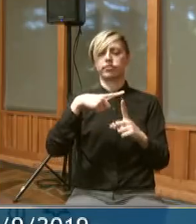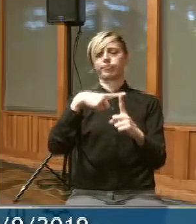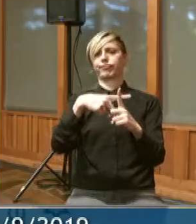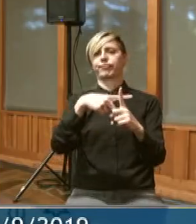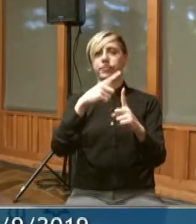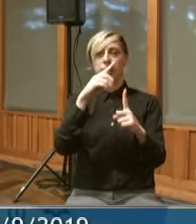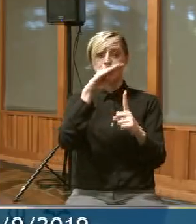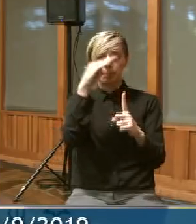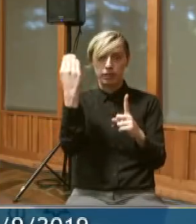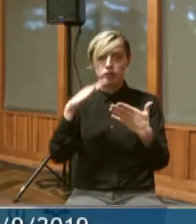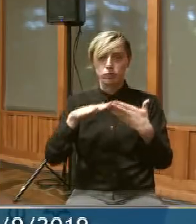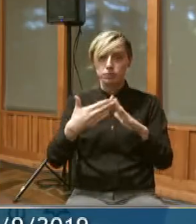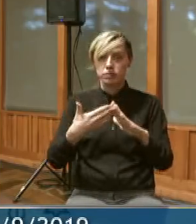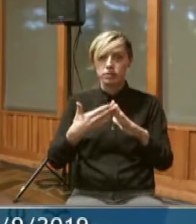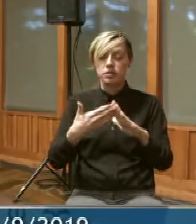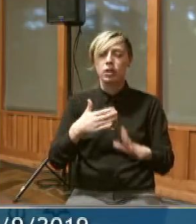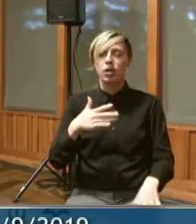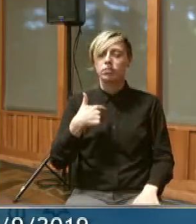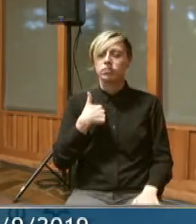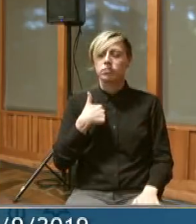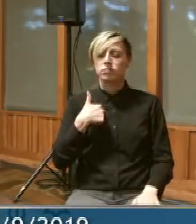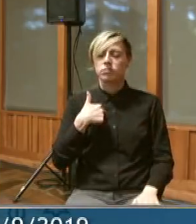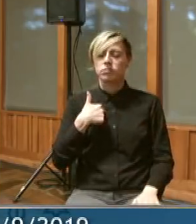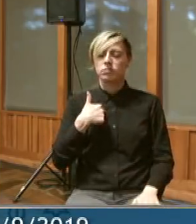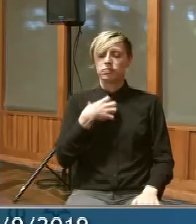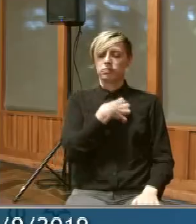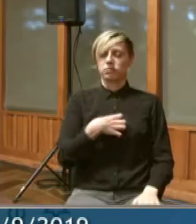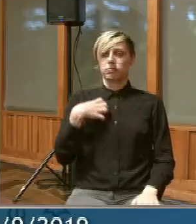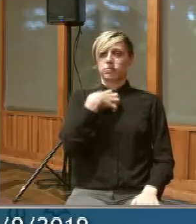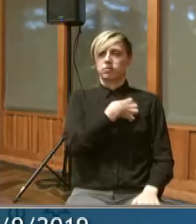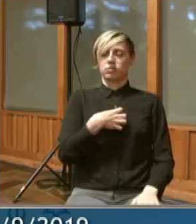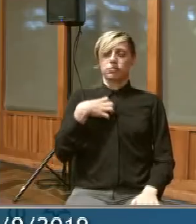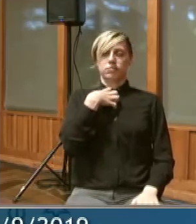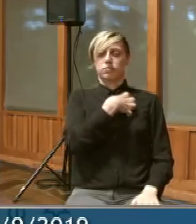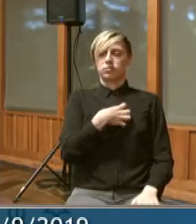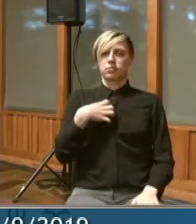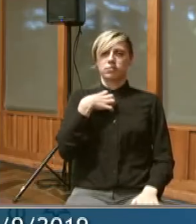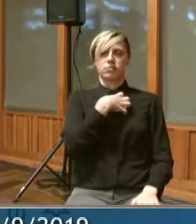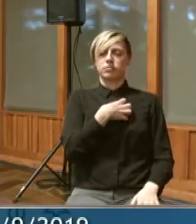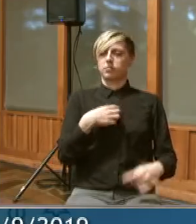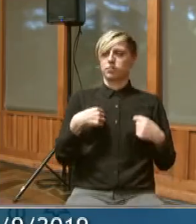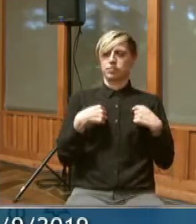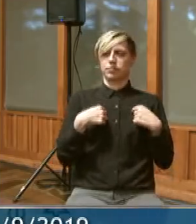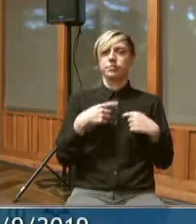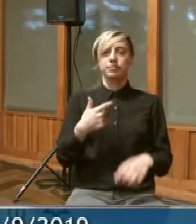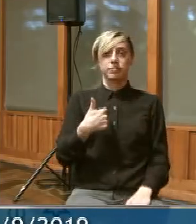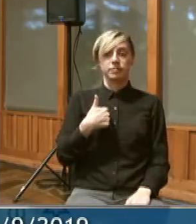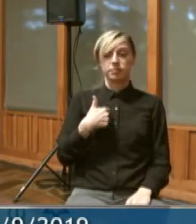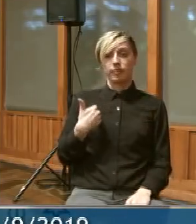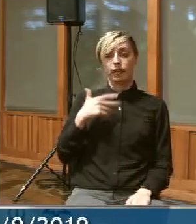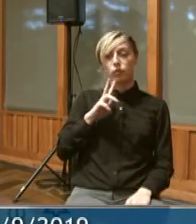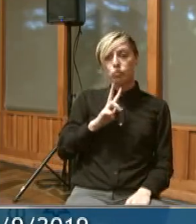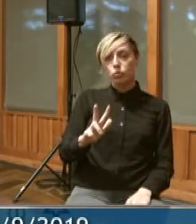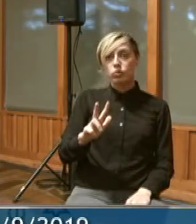TO CONTINUE FUNDING SOMETHING THAT JUST BASICALLY INCARCERATES PEOPLE AND DISPROPORTIONATELY ATTACKS BLACK COMMUNITIES MAKES